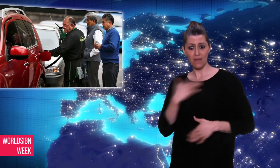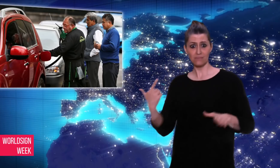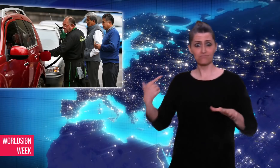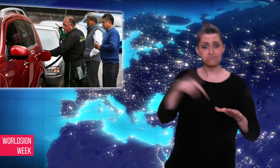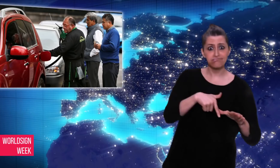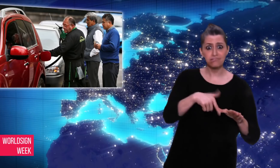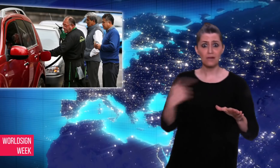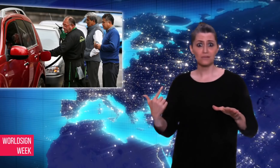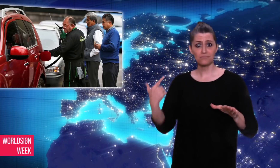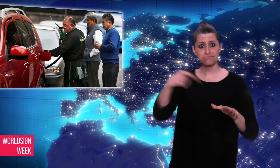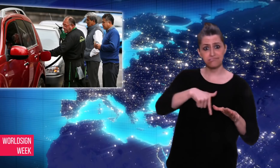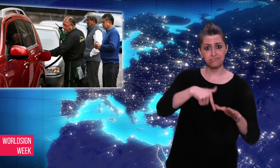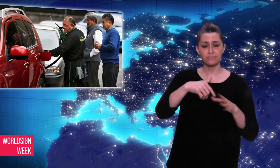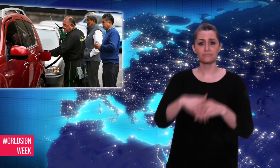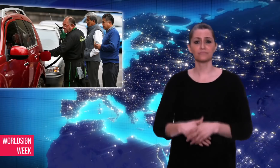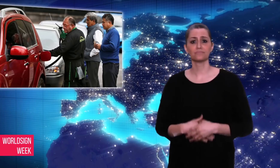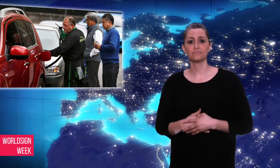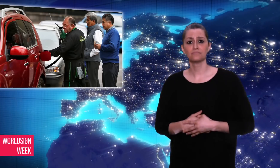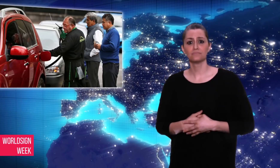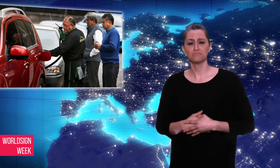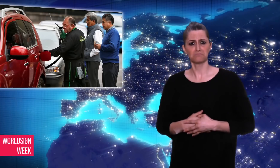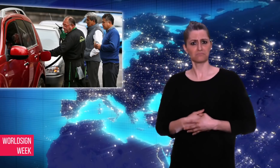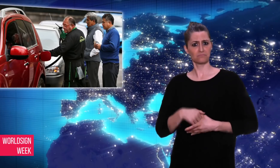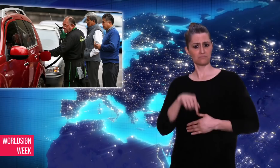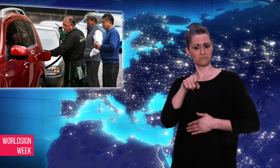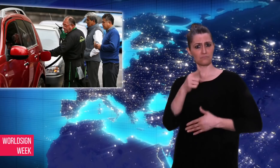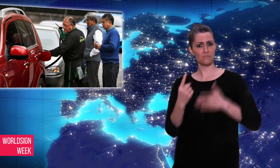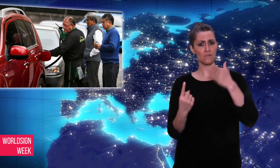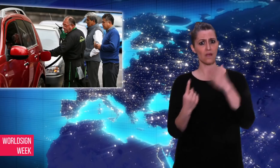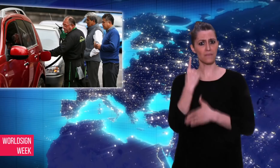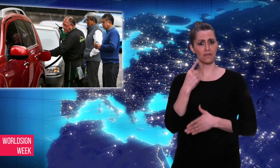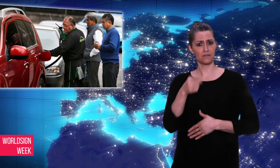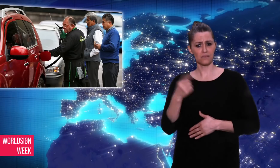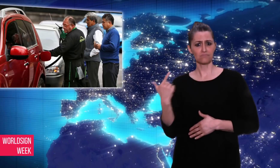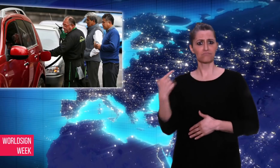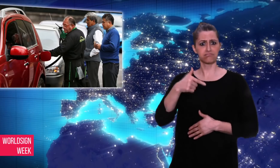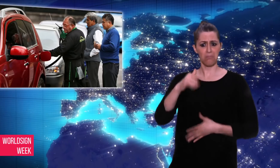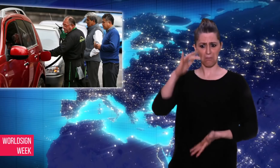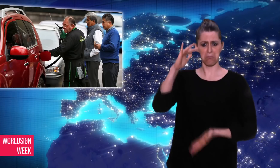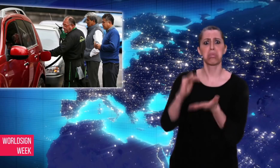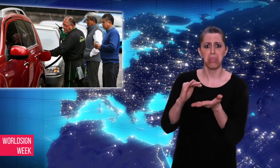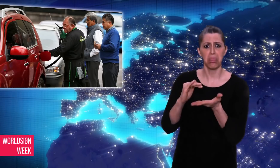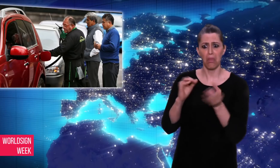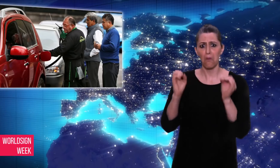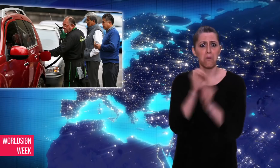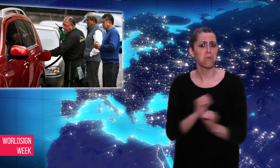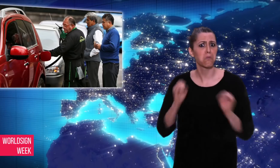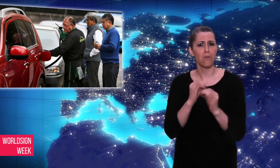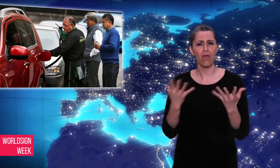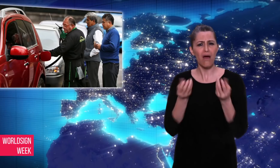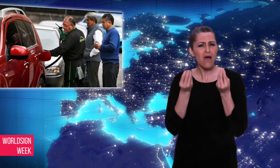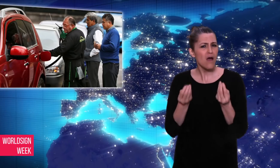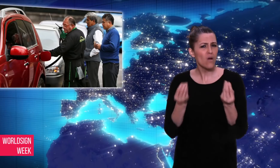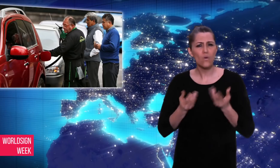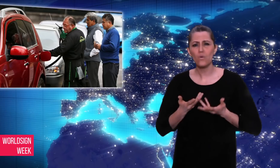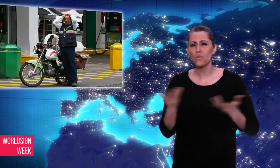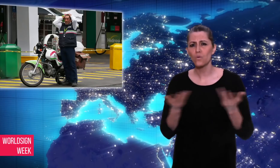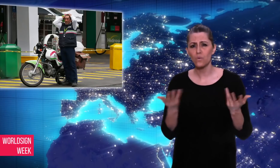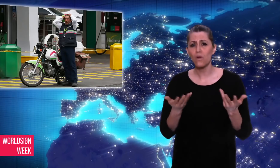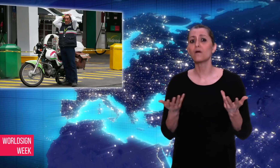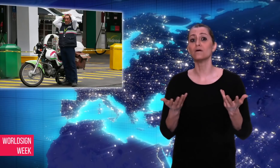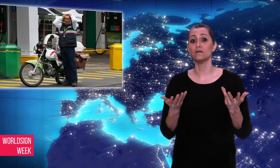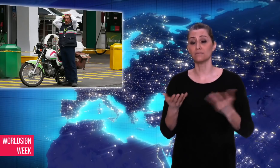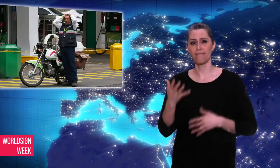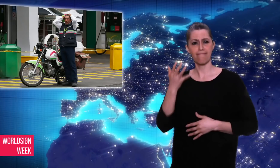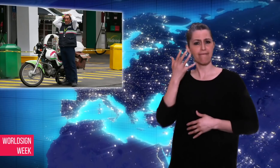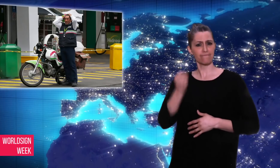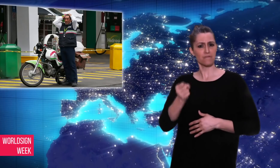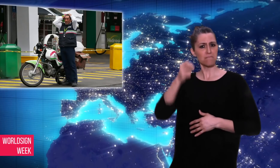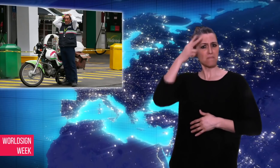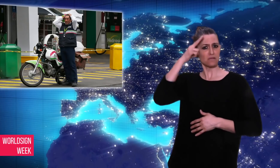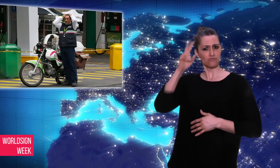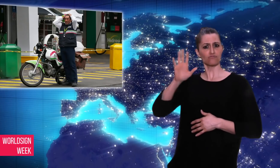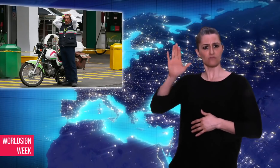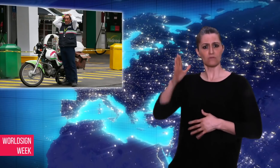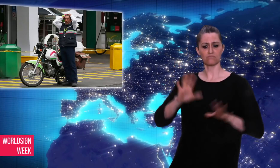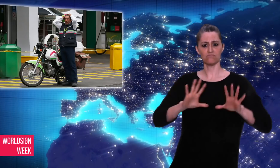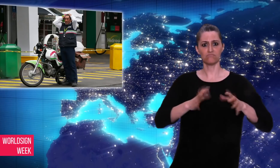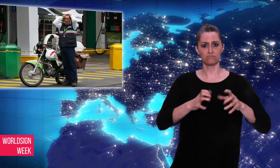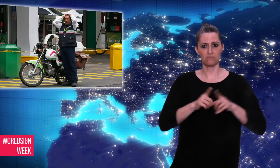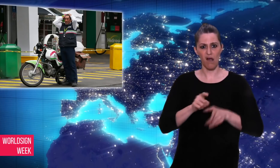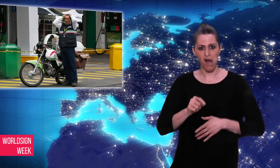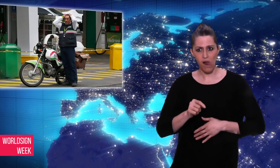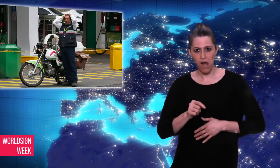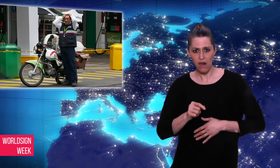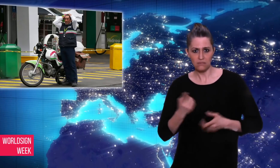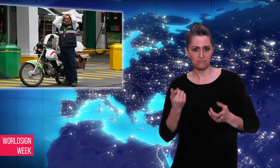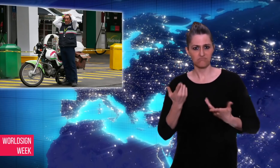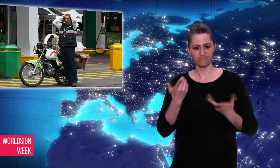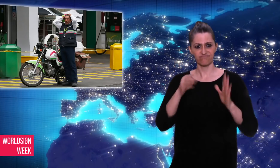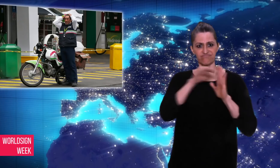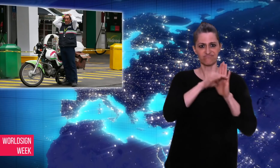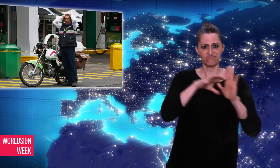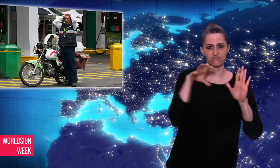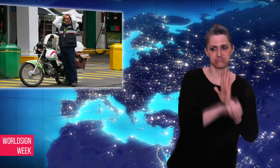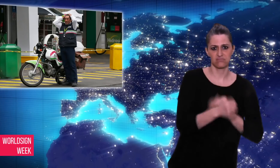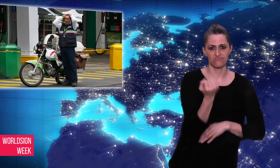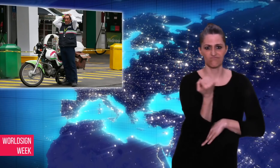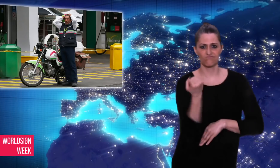The shortage was prompted by fuel theft among criminal gangs